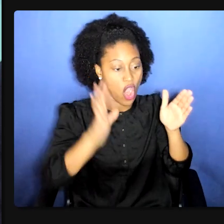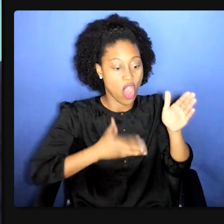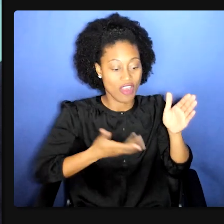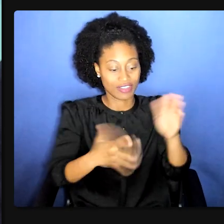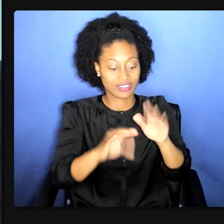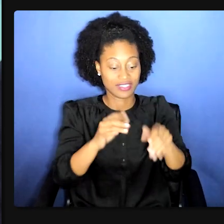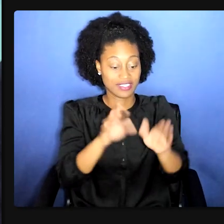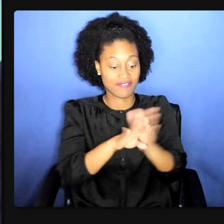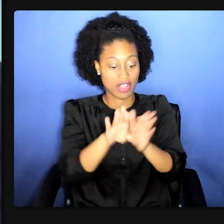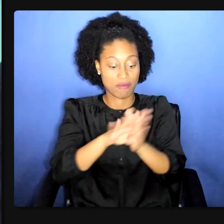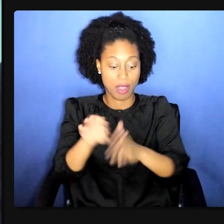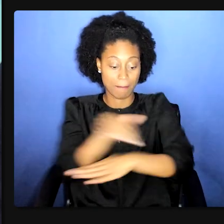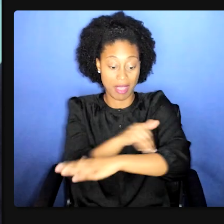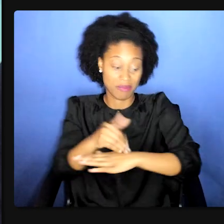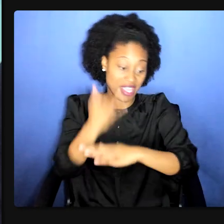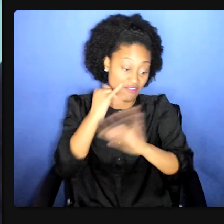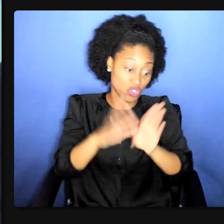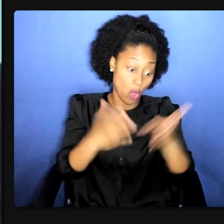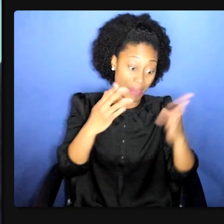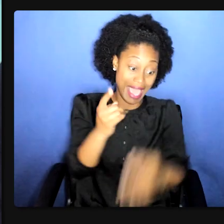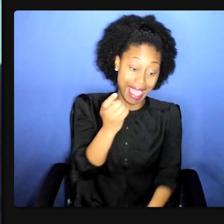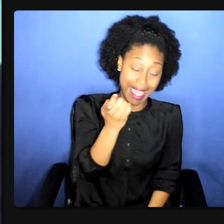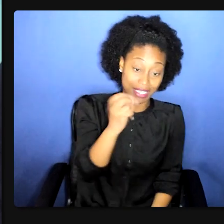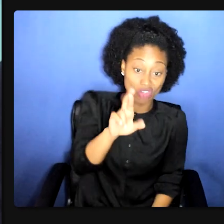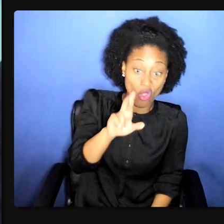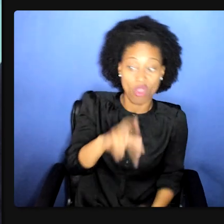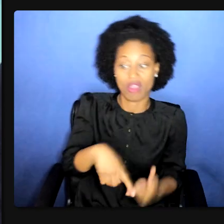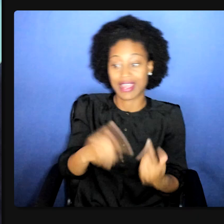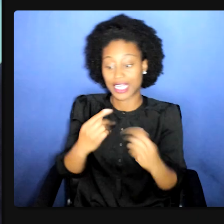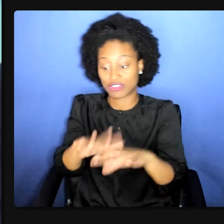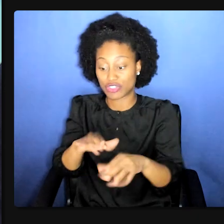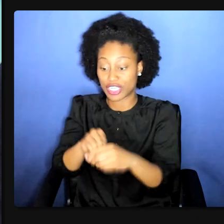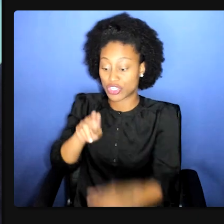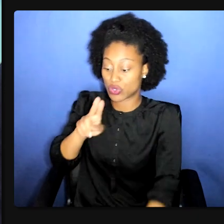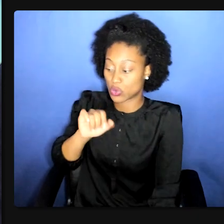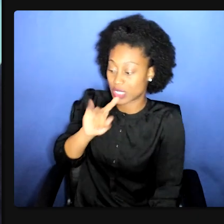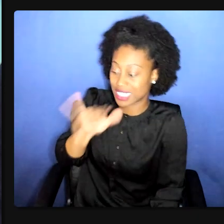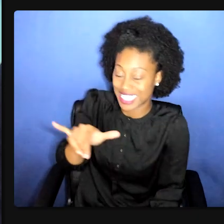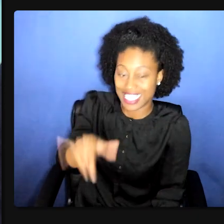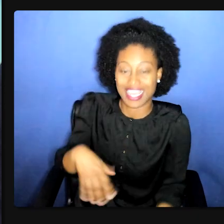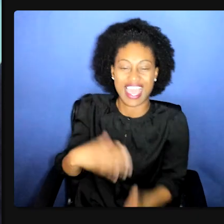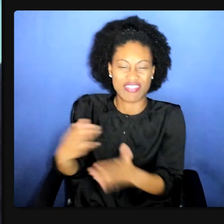our whole developer platform whether it's openxr or our integration into unity and of course the